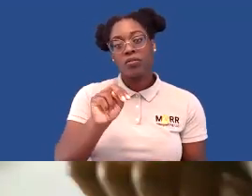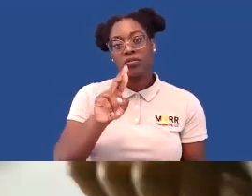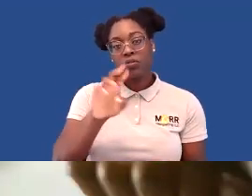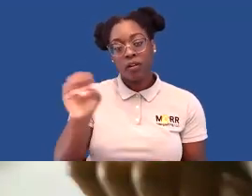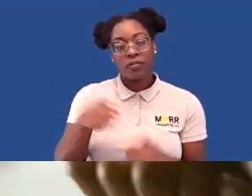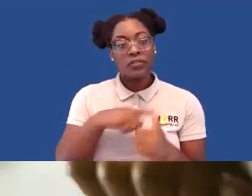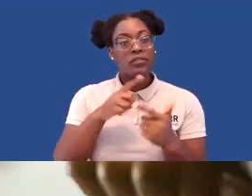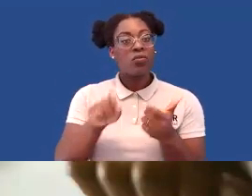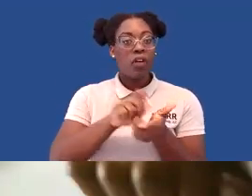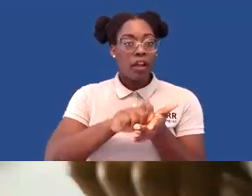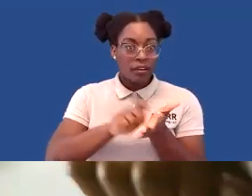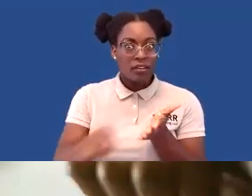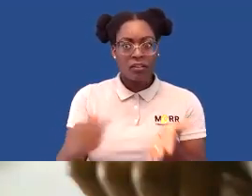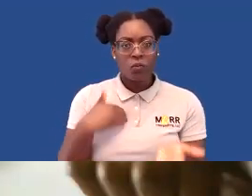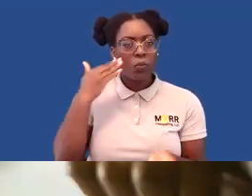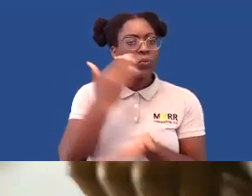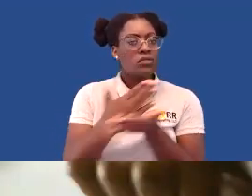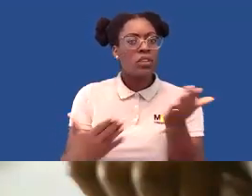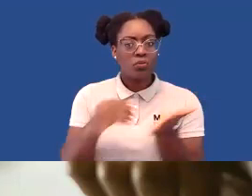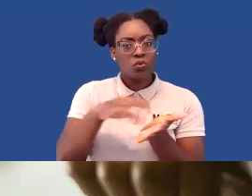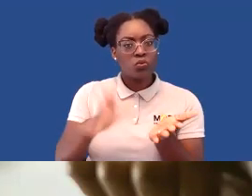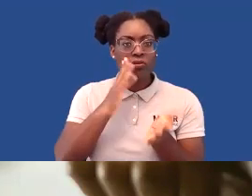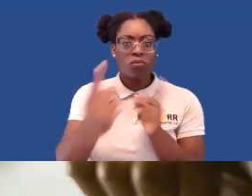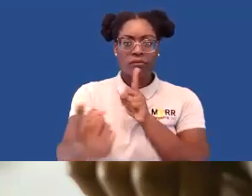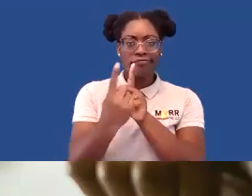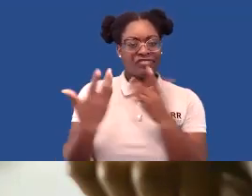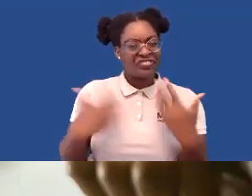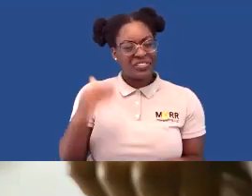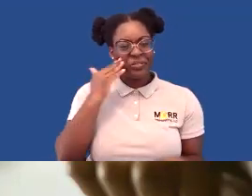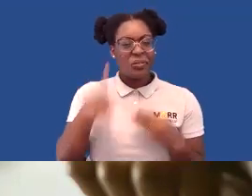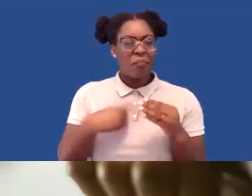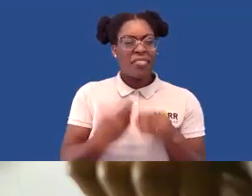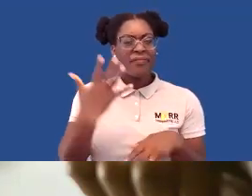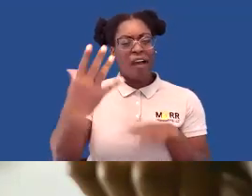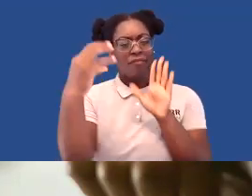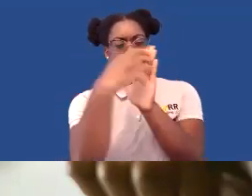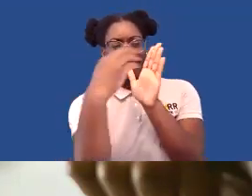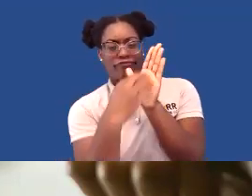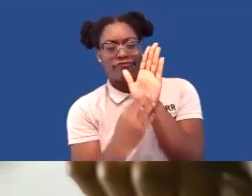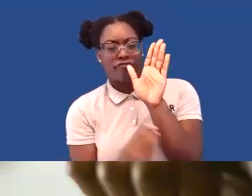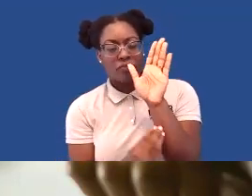and they understand what a five paragraph essay is and they want to use that same model for every type of writing they do.